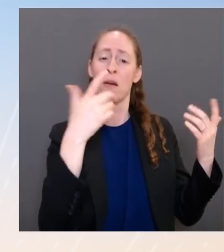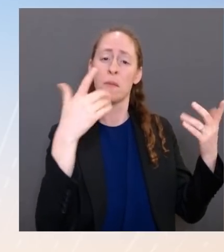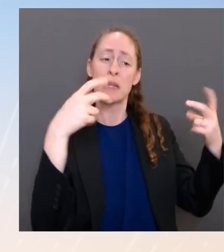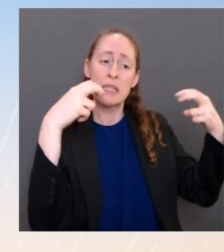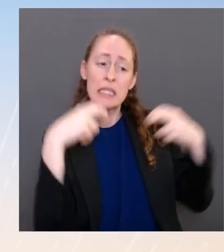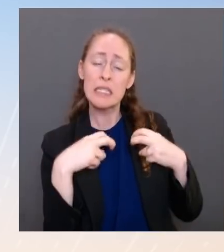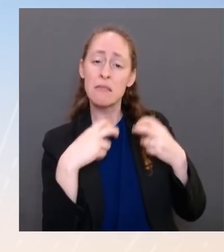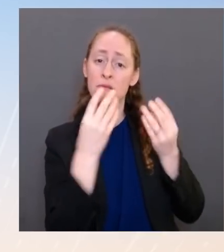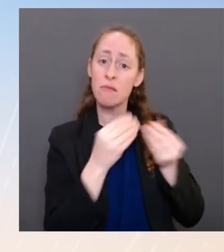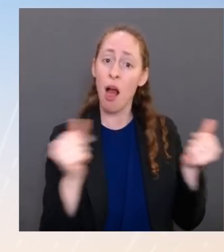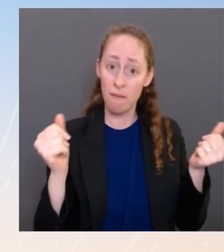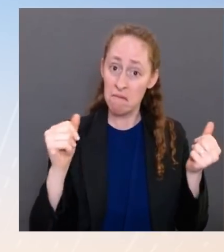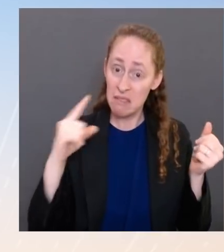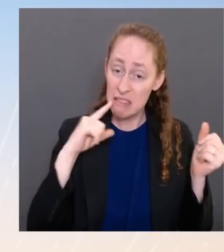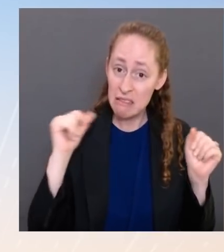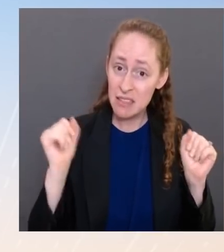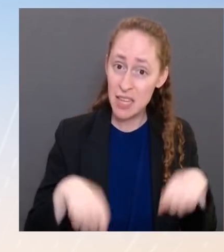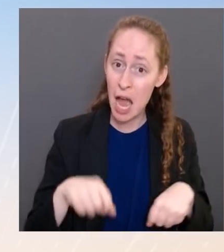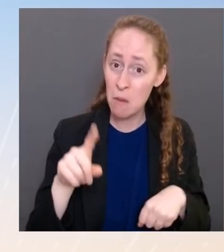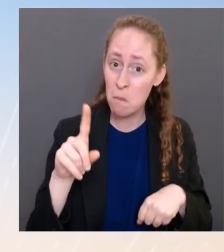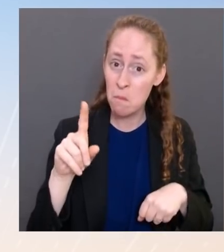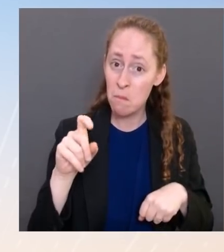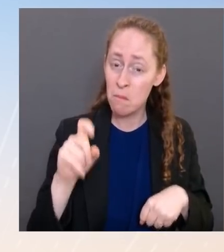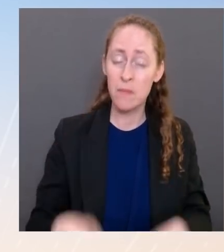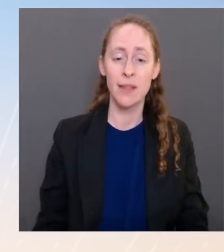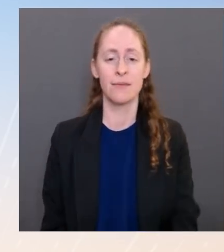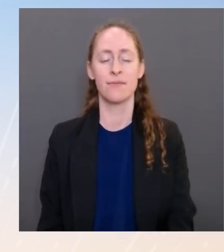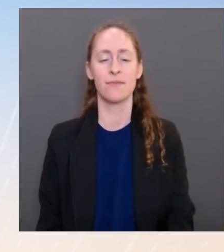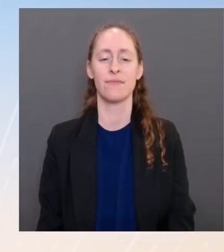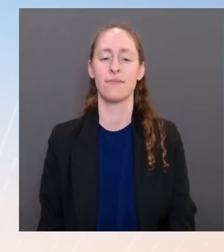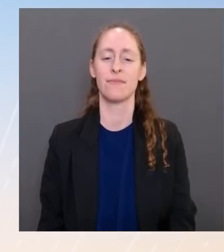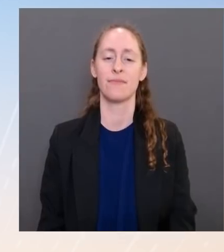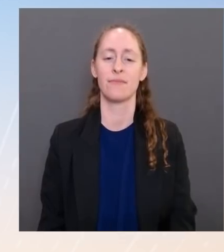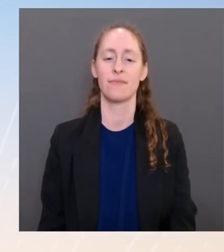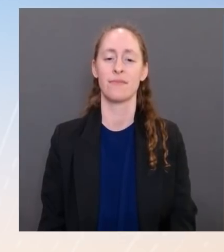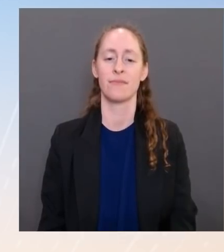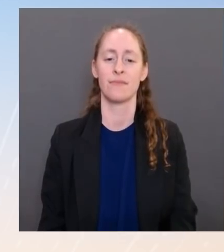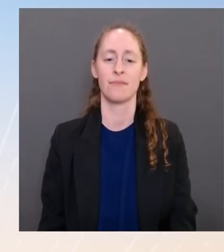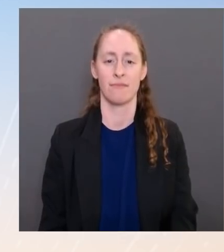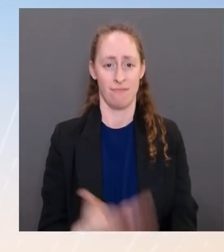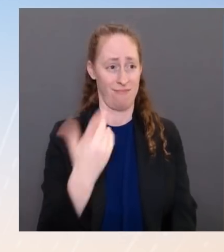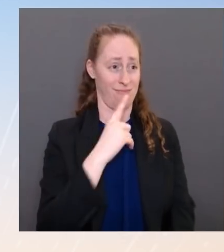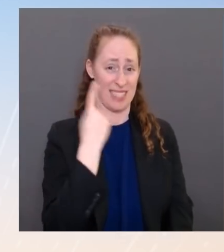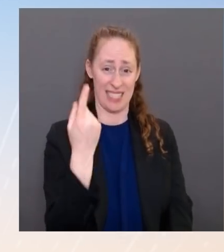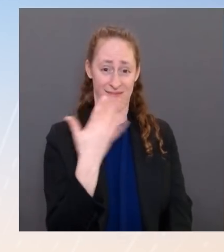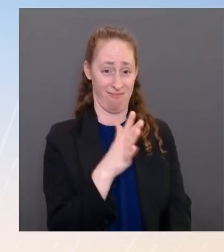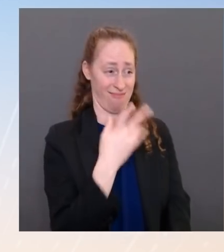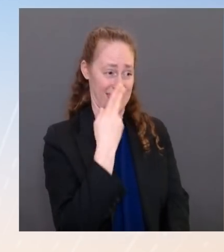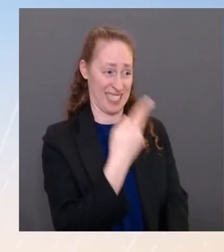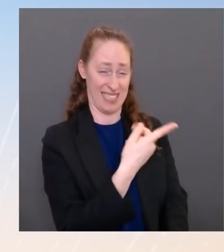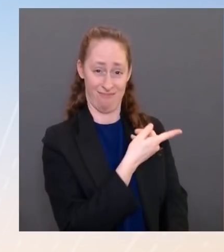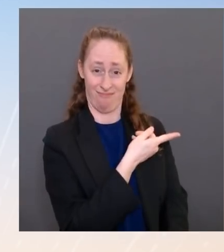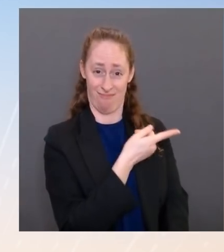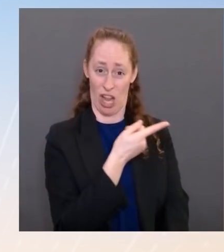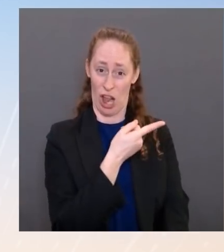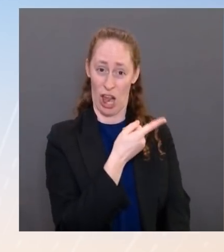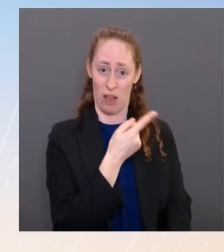that they are open to or eager to invade -- engage in those discussions. There have been several fits and starts at attempts at ceasefires,